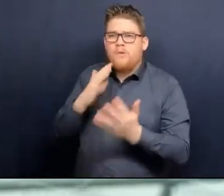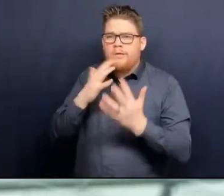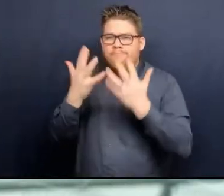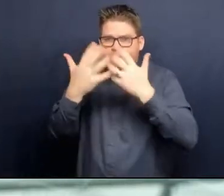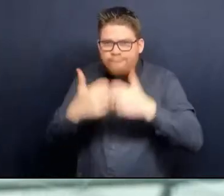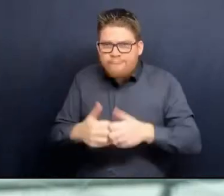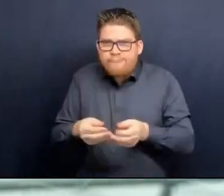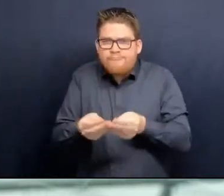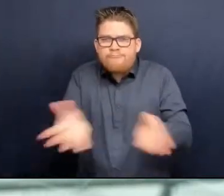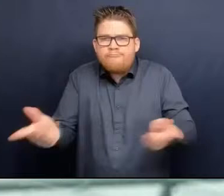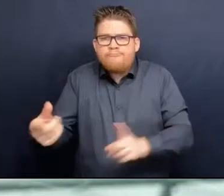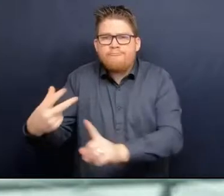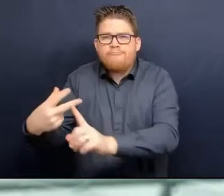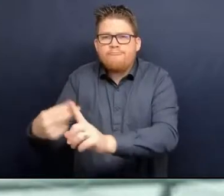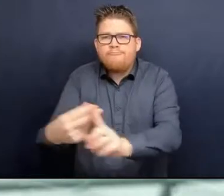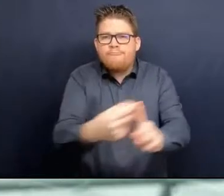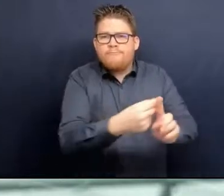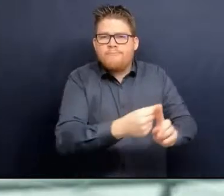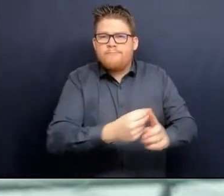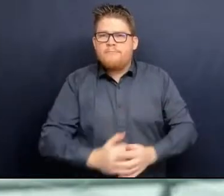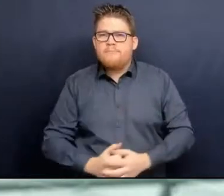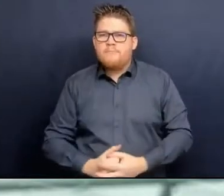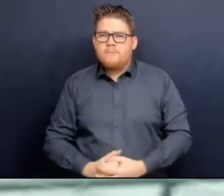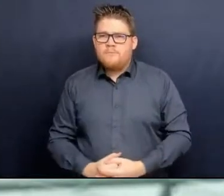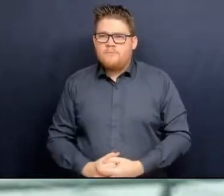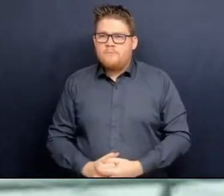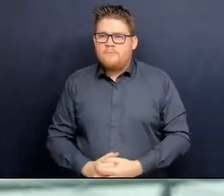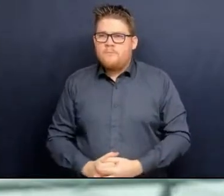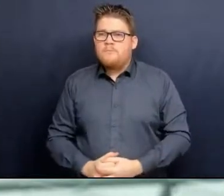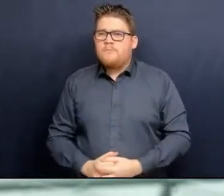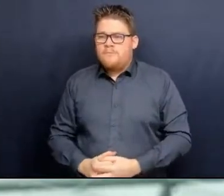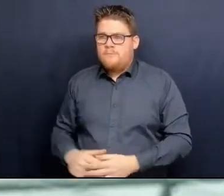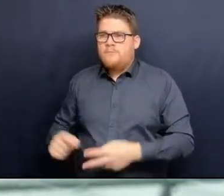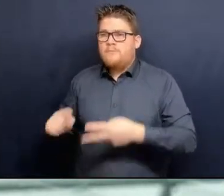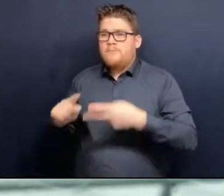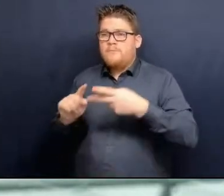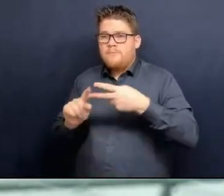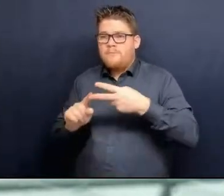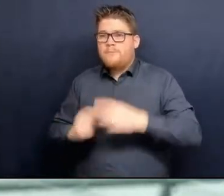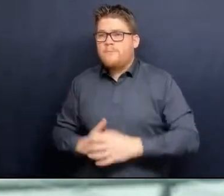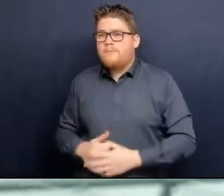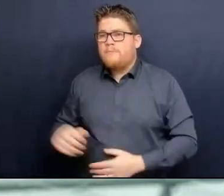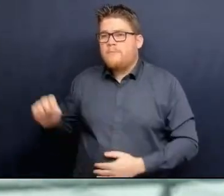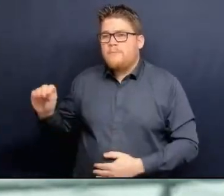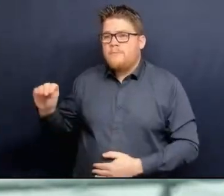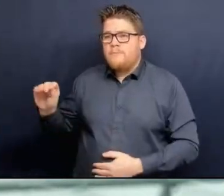addition, last week, Health Canada approved the medical